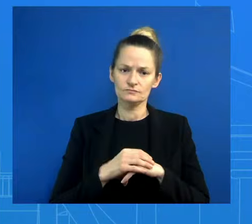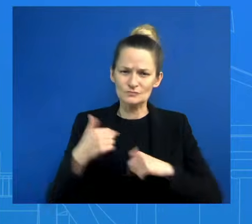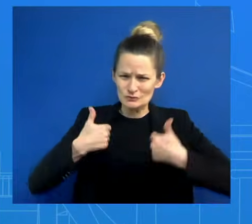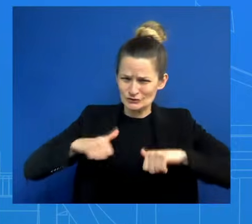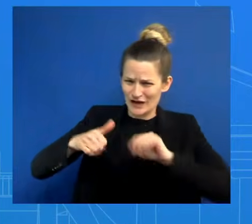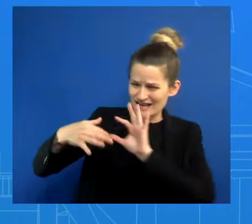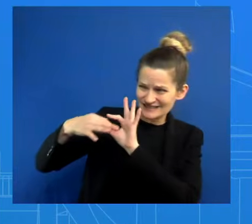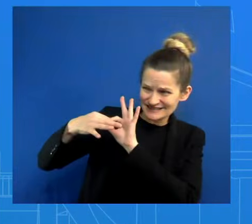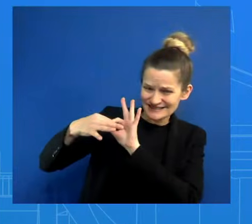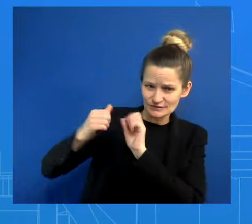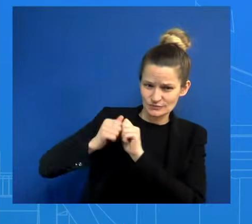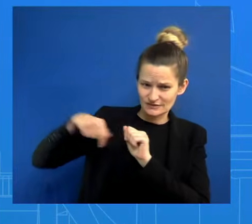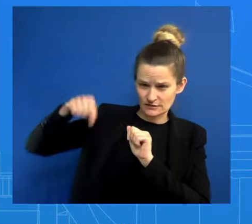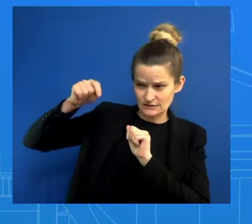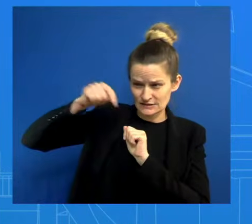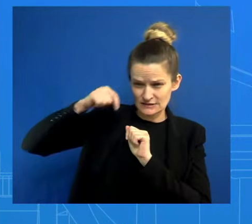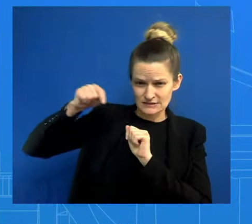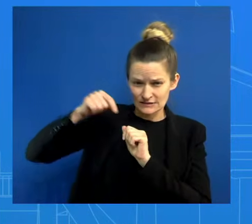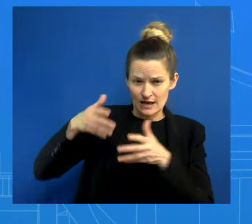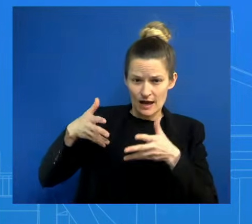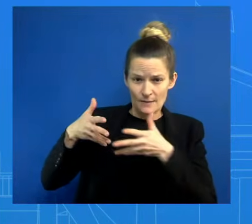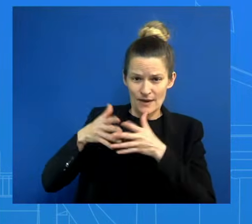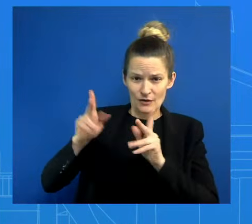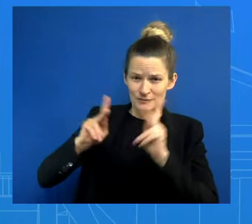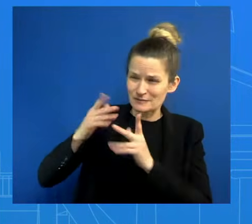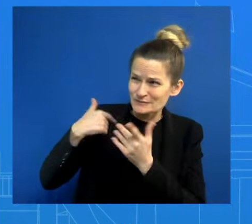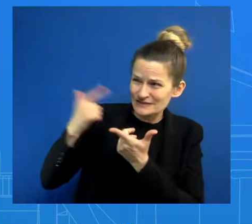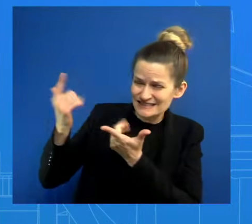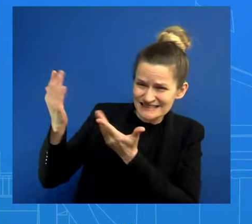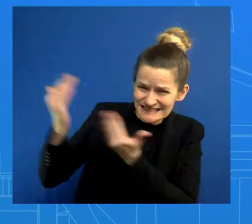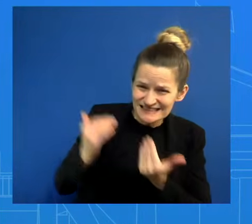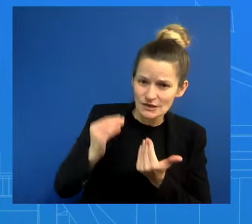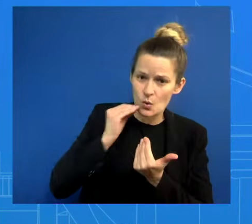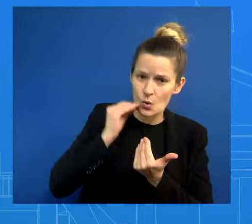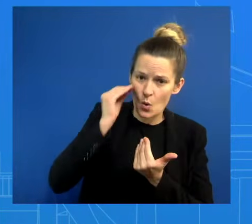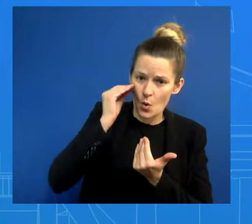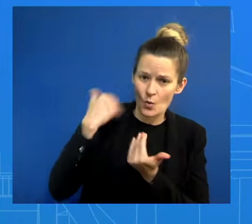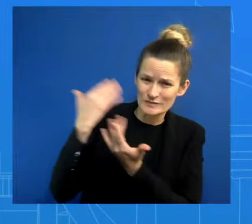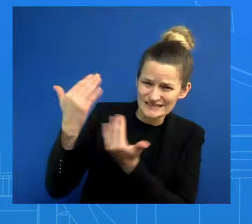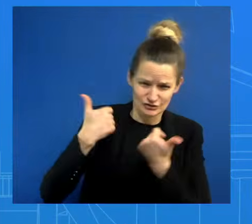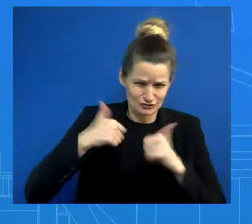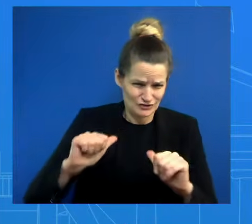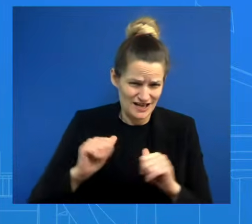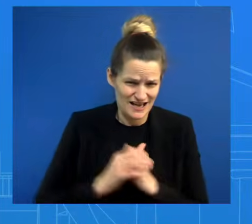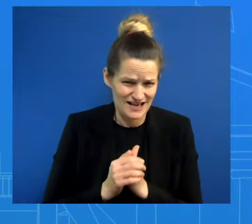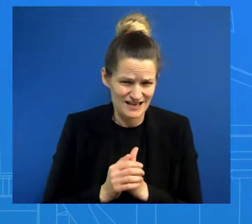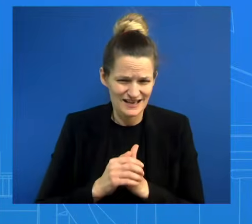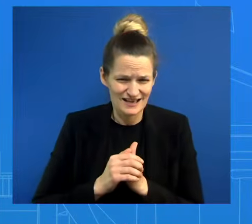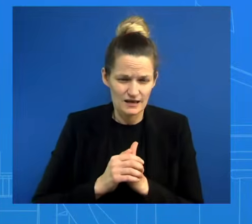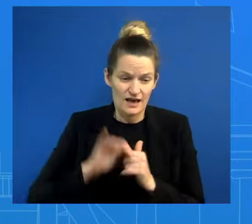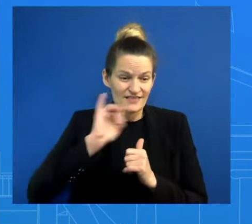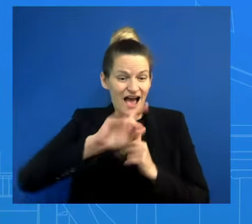But I'm not going to get into any diplomatic conversations from here. Go ahead. The Press: Karine, thank you.